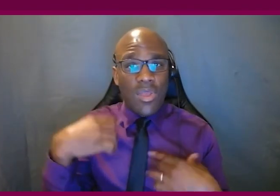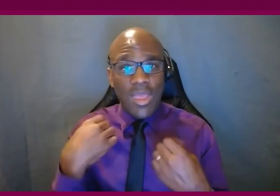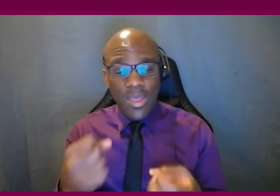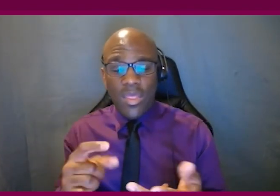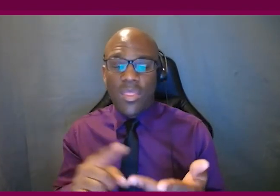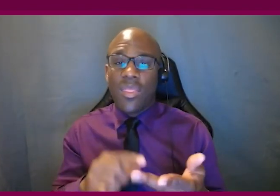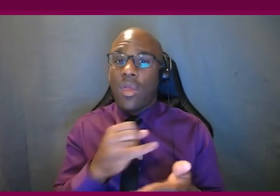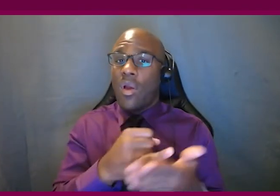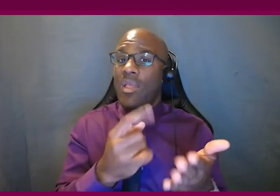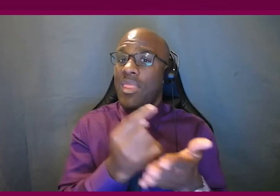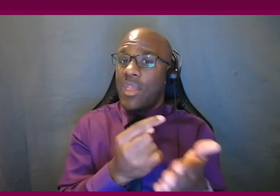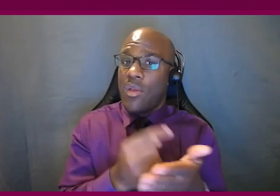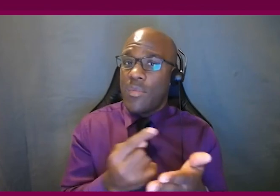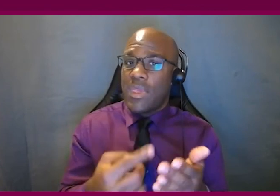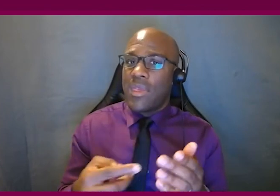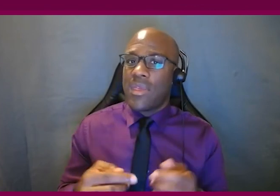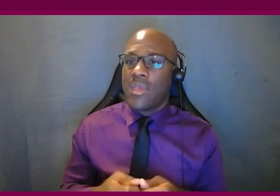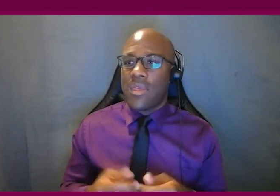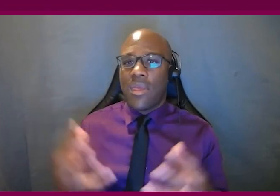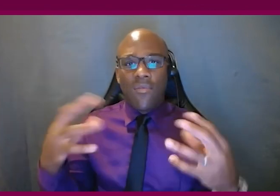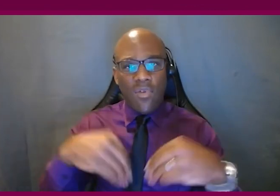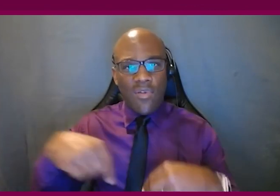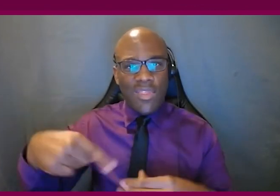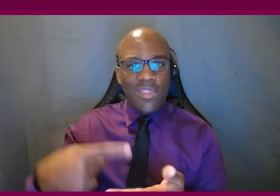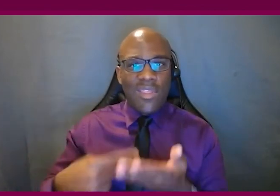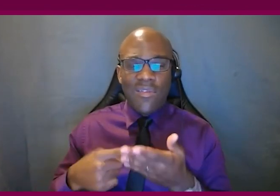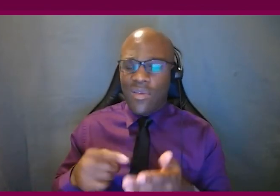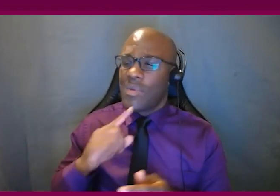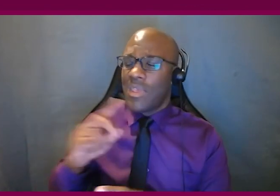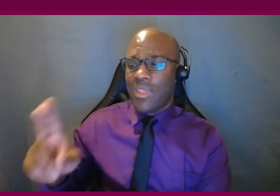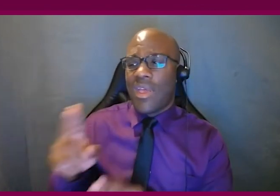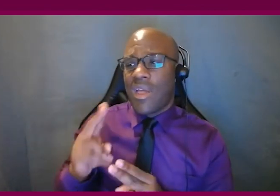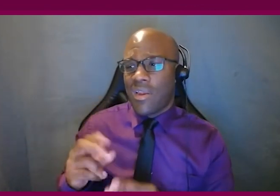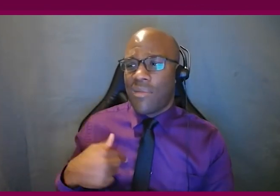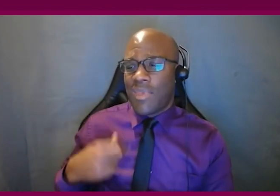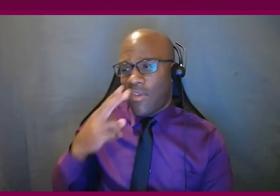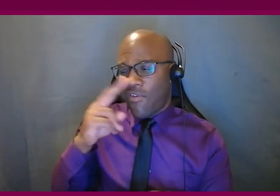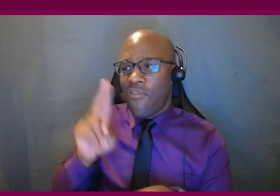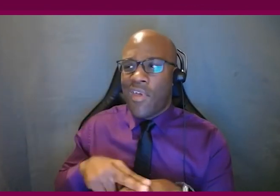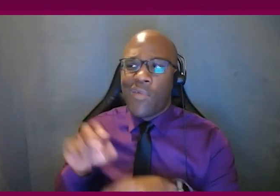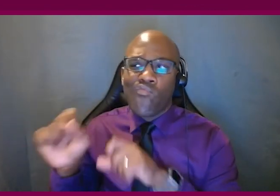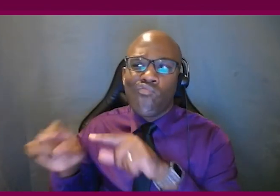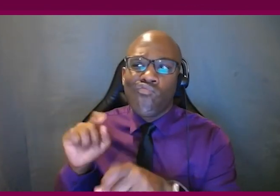So thank you so much for being a guest today. Bri Beck: Thank you so much, Ashley. This is an awesome conversation.